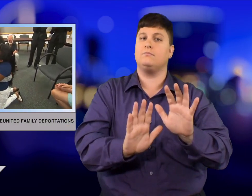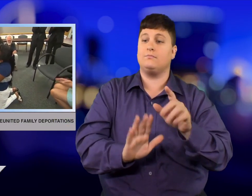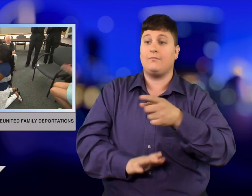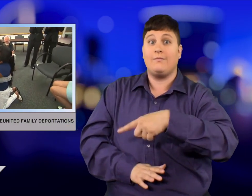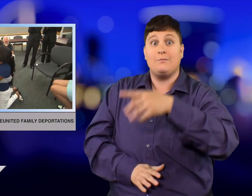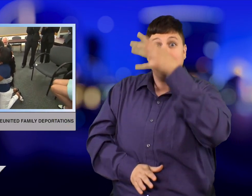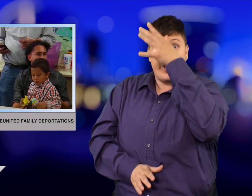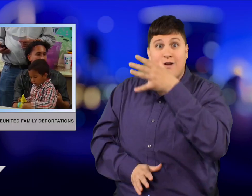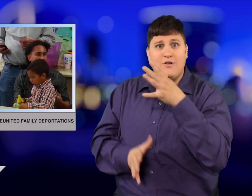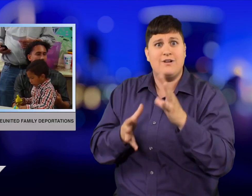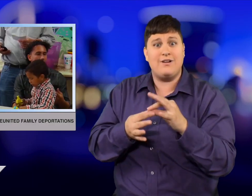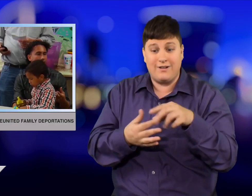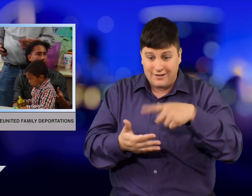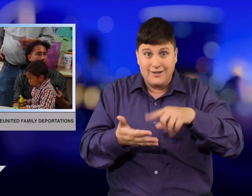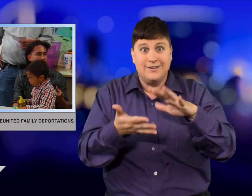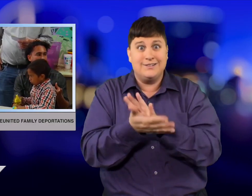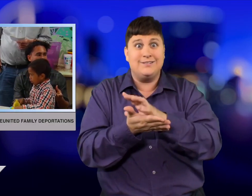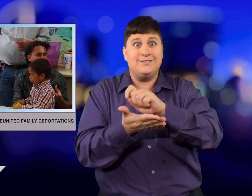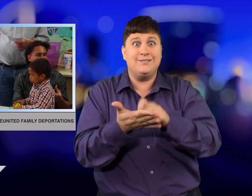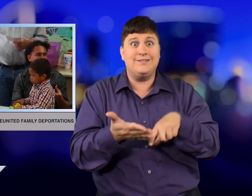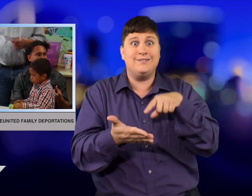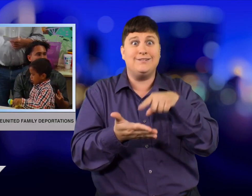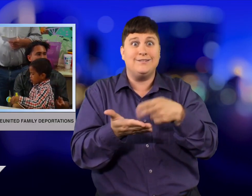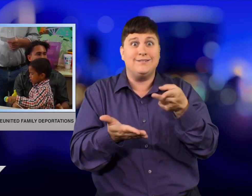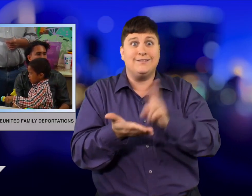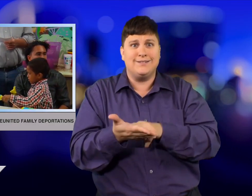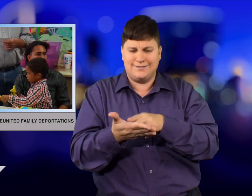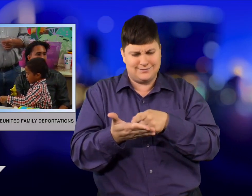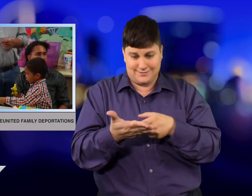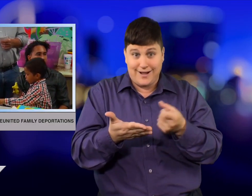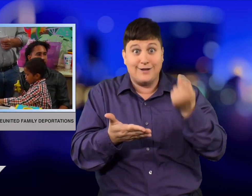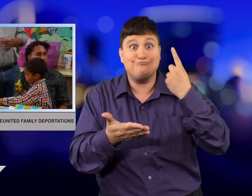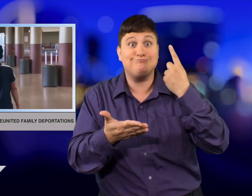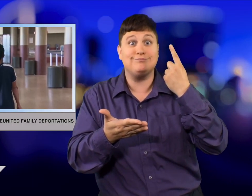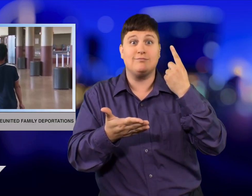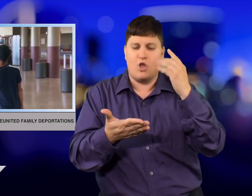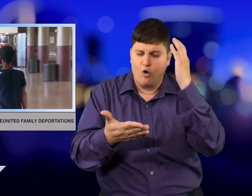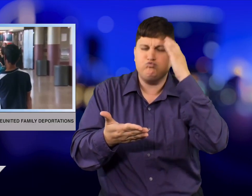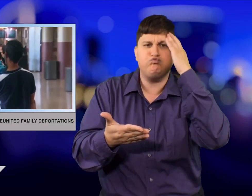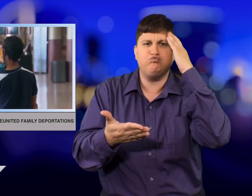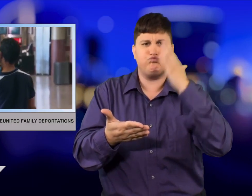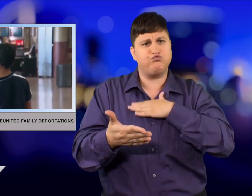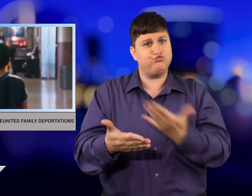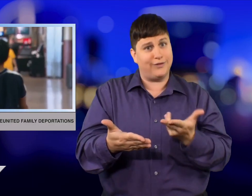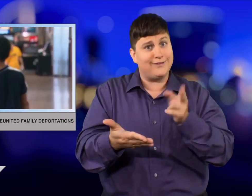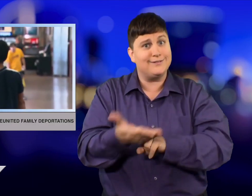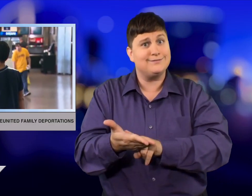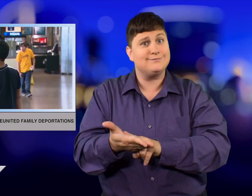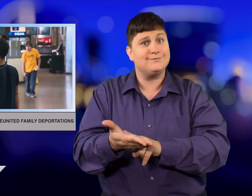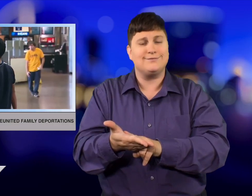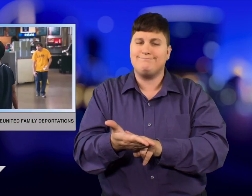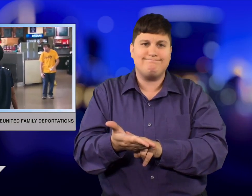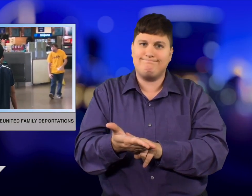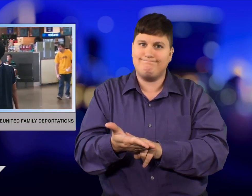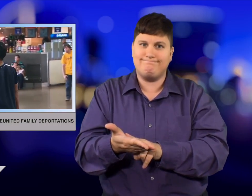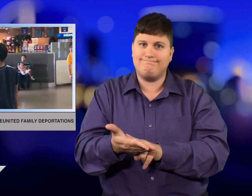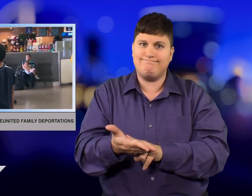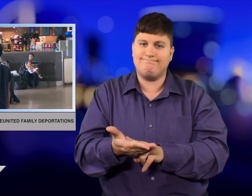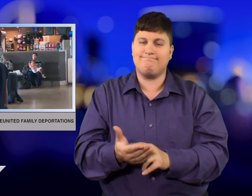However the plaintiffs say the documents were not "knowingly or voluntarily signed."